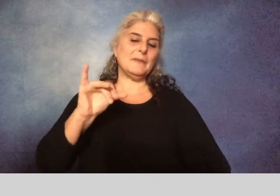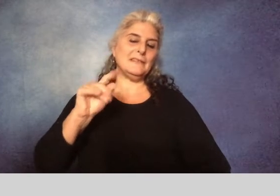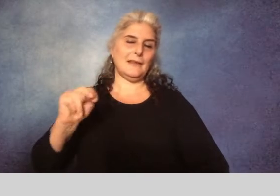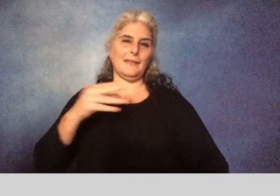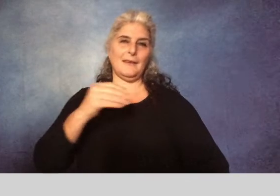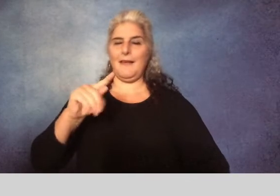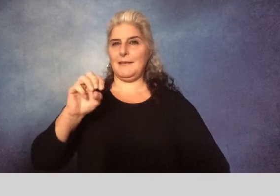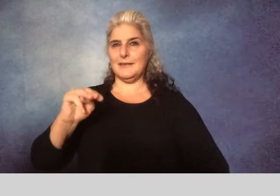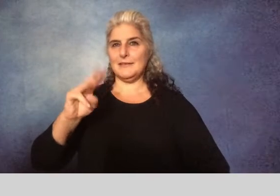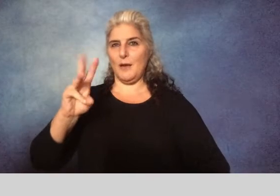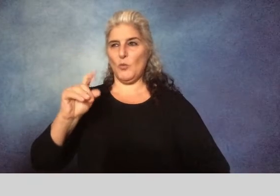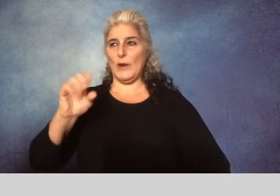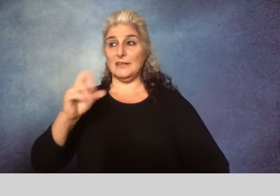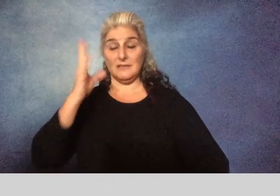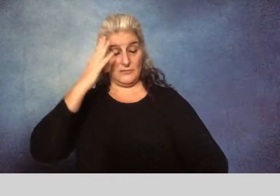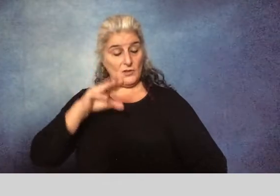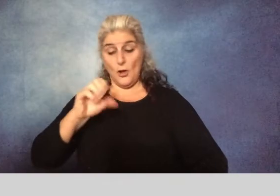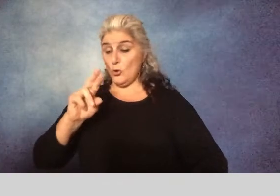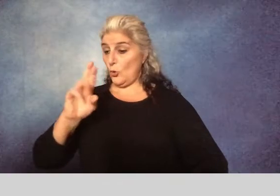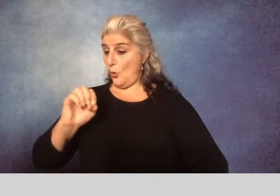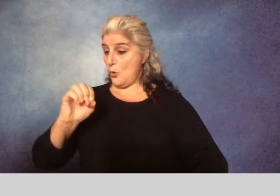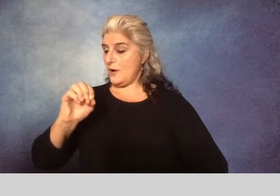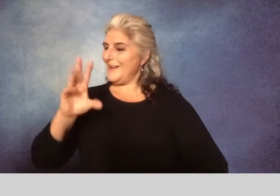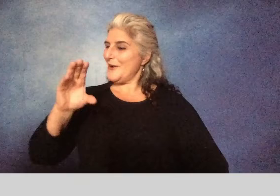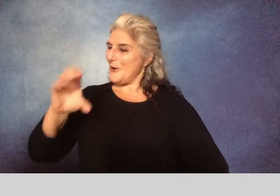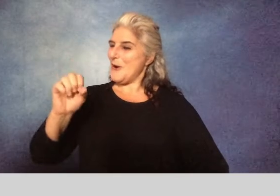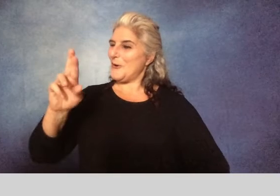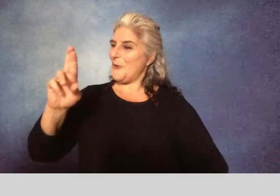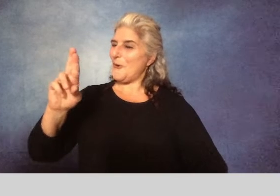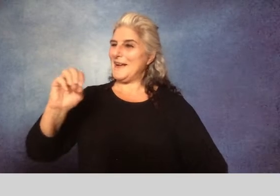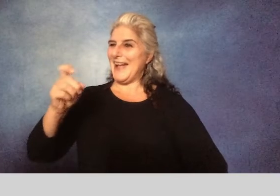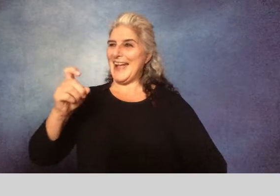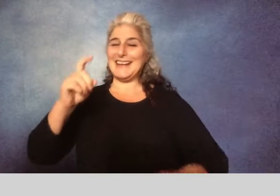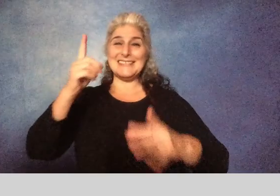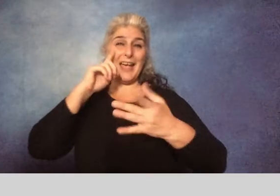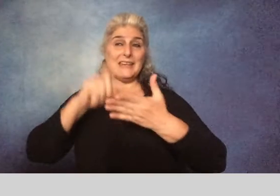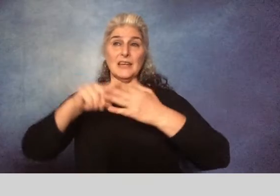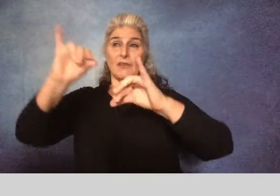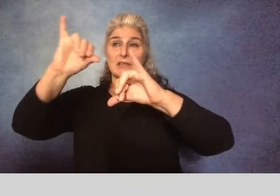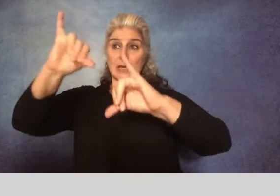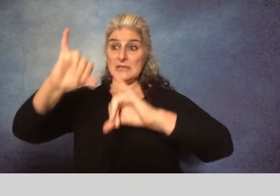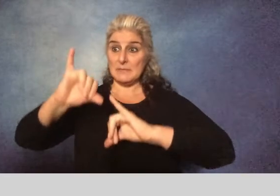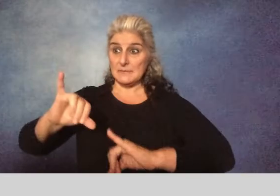CorEx identifies all of these similarities. And since these genres tend to appear together